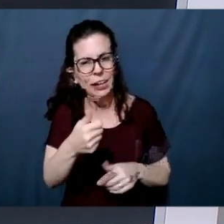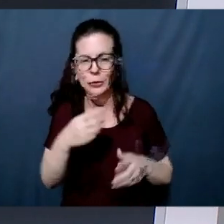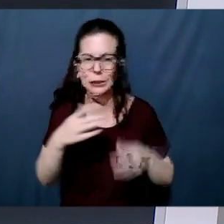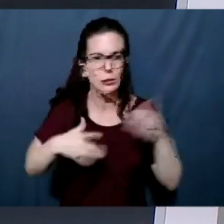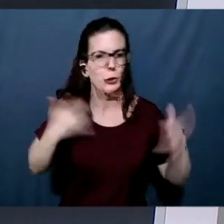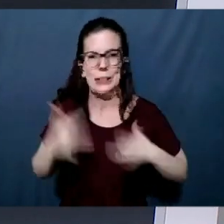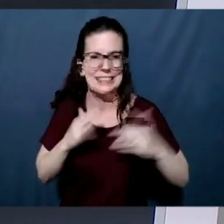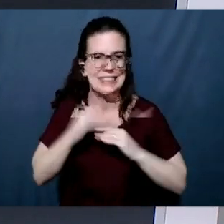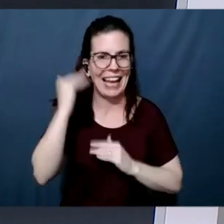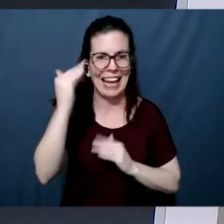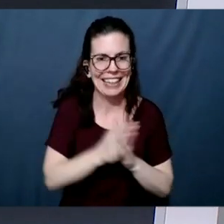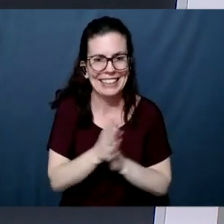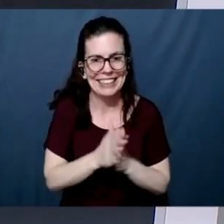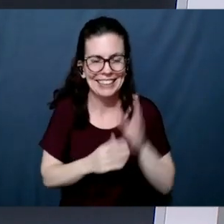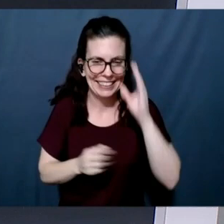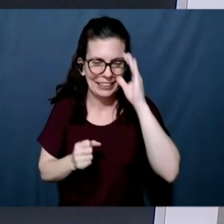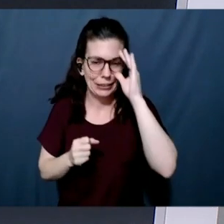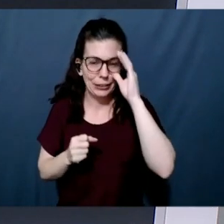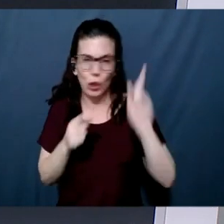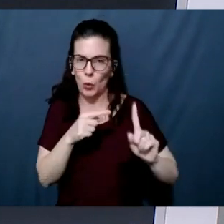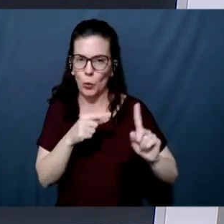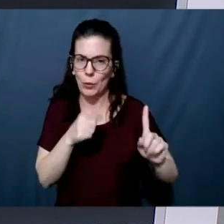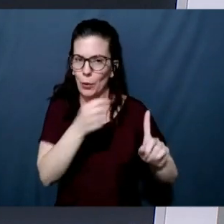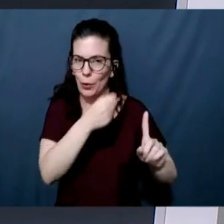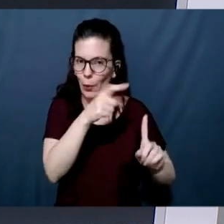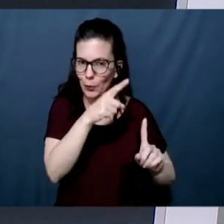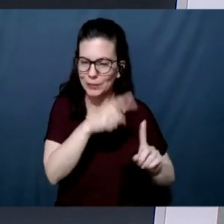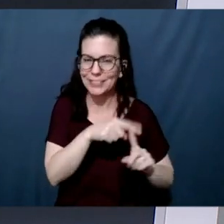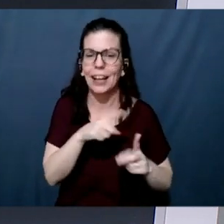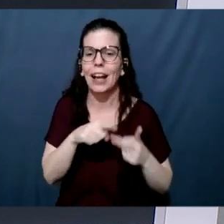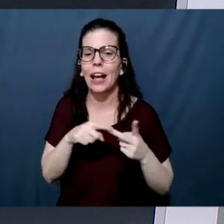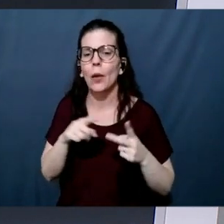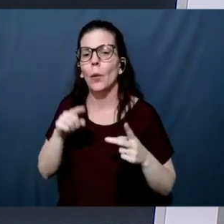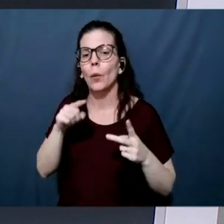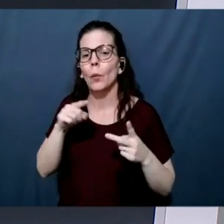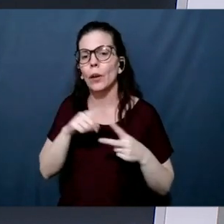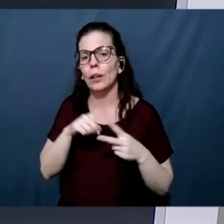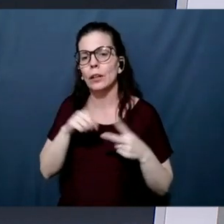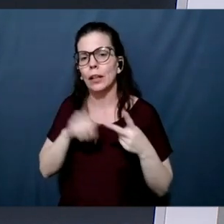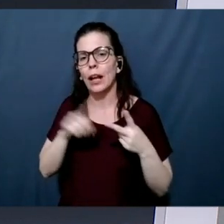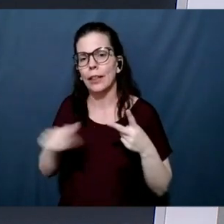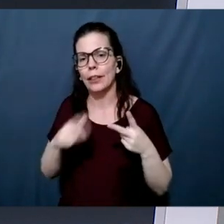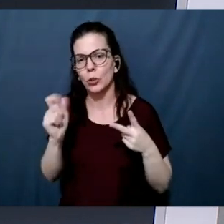So I'll get back to you but I'm gonna toss it to you with, with another question. You mentioned edge. Yeah